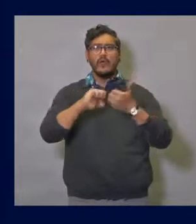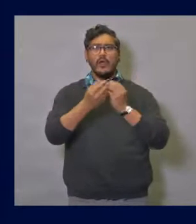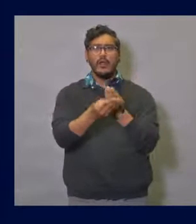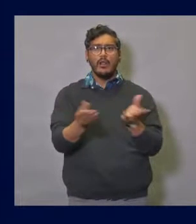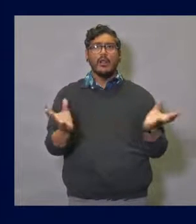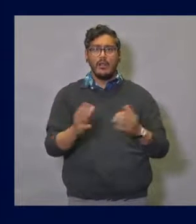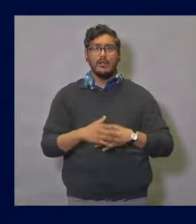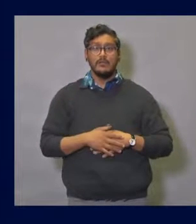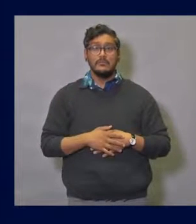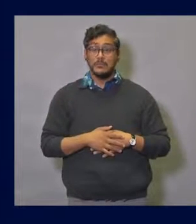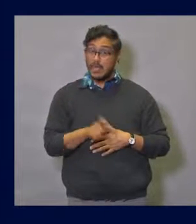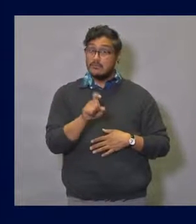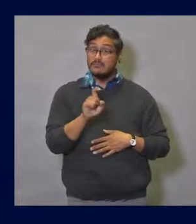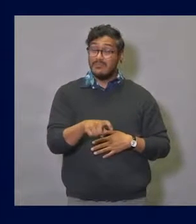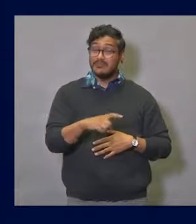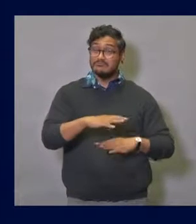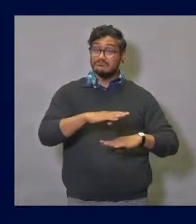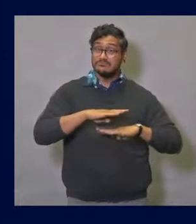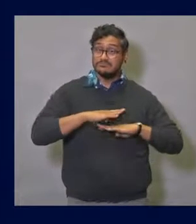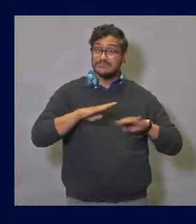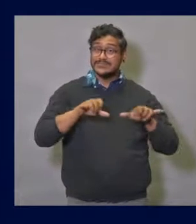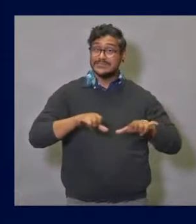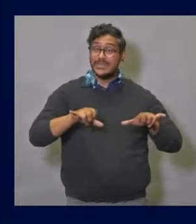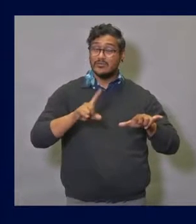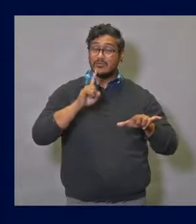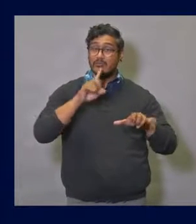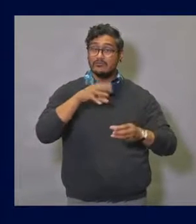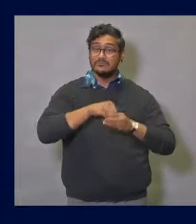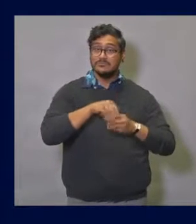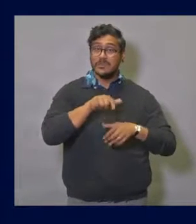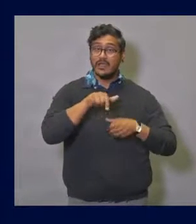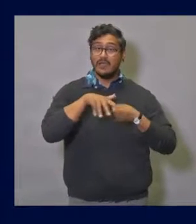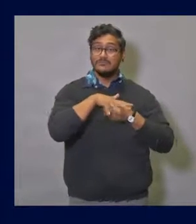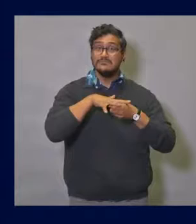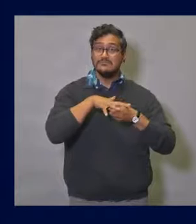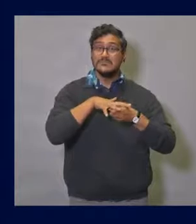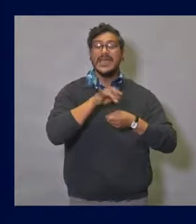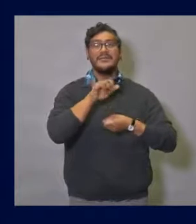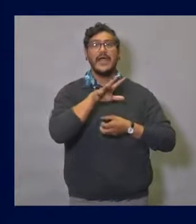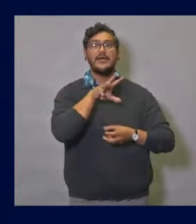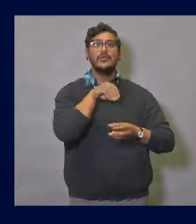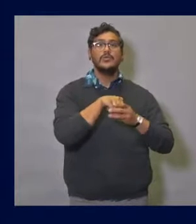ESTABLECIENDO ESTÁNDARES Y